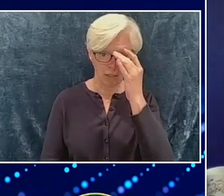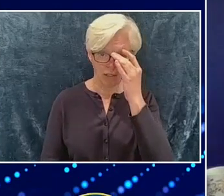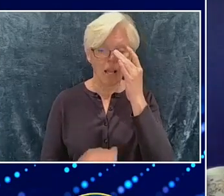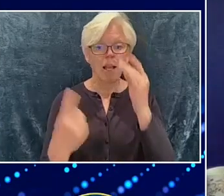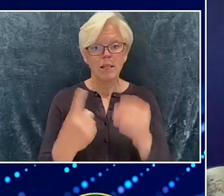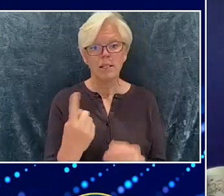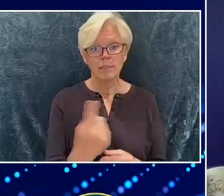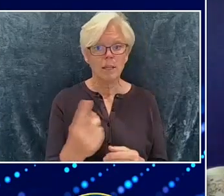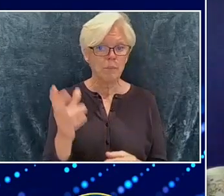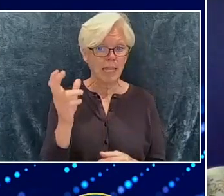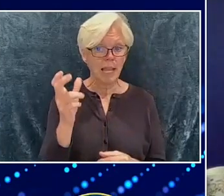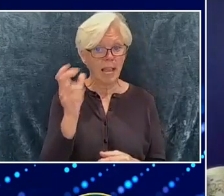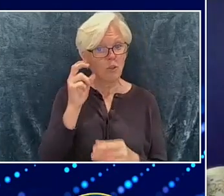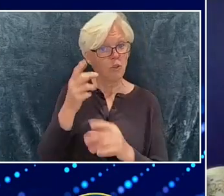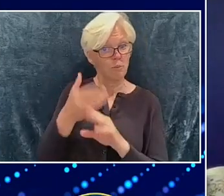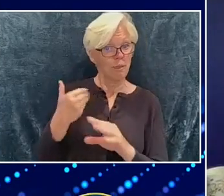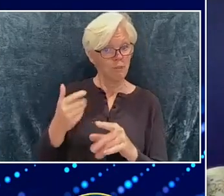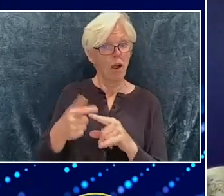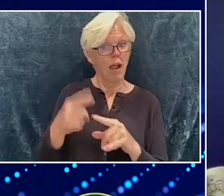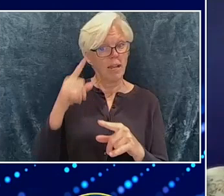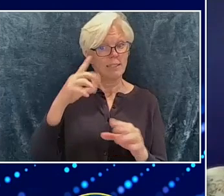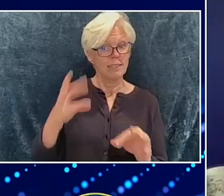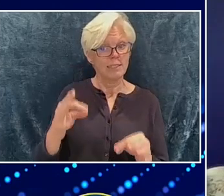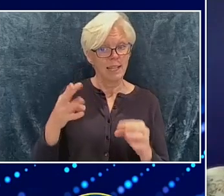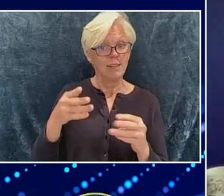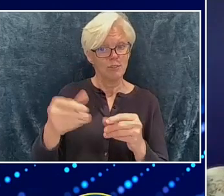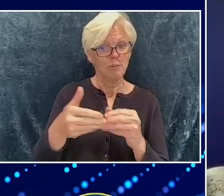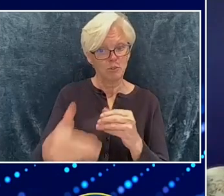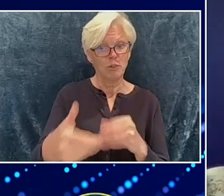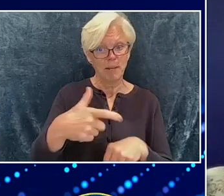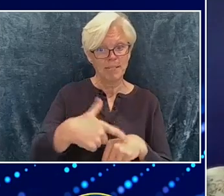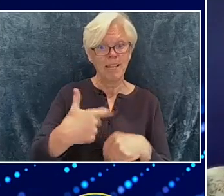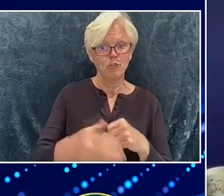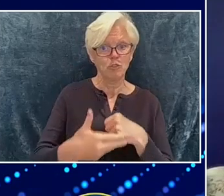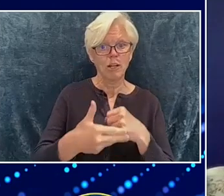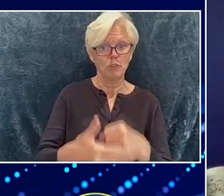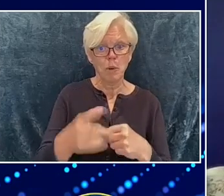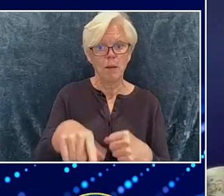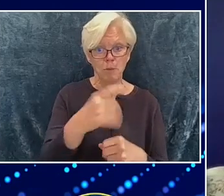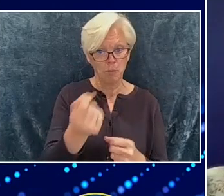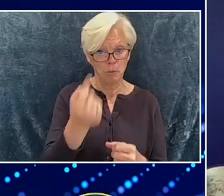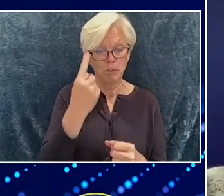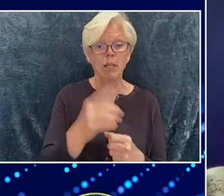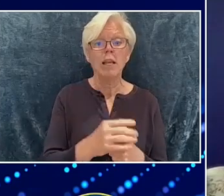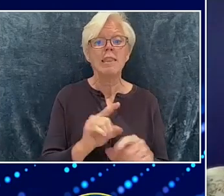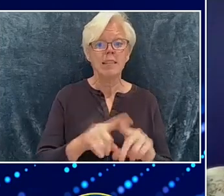earlier that I decided to spend the rest of my time trying to help you understand. The difference between opt-in and opt-out